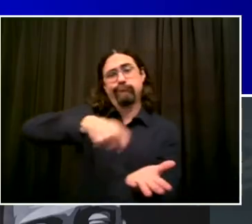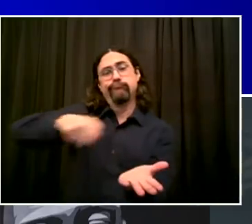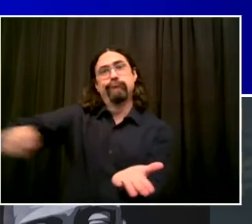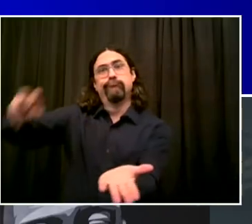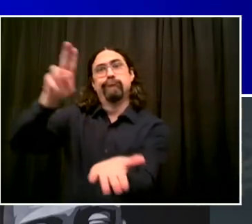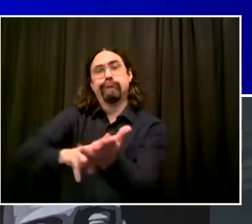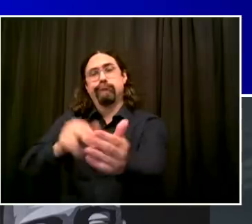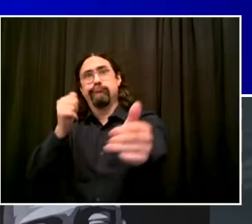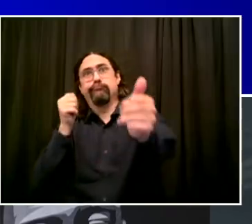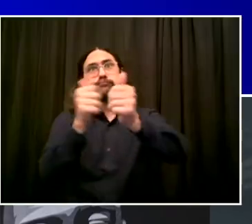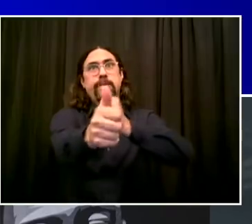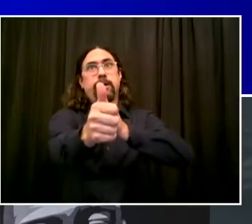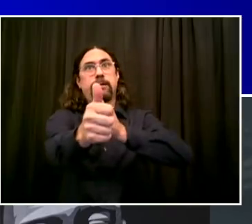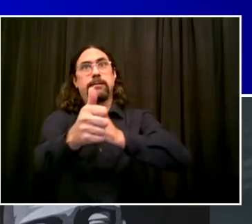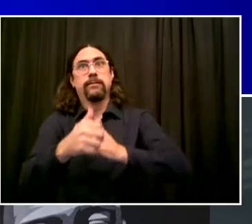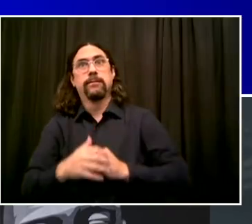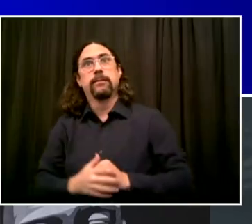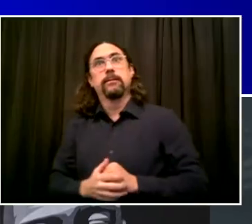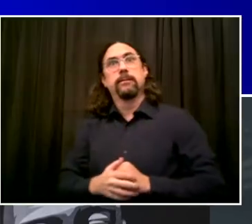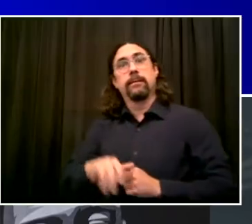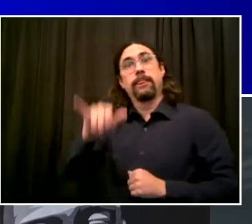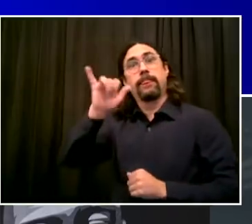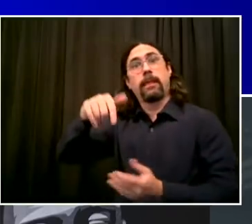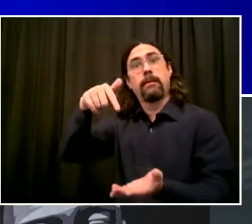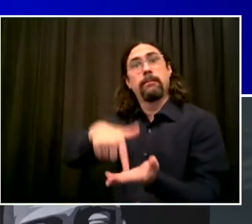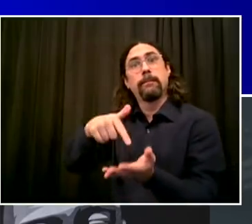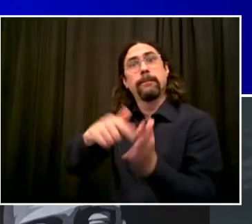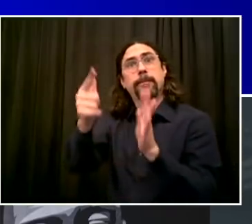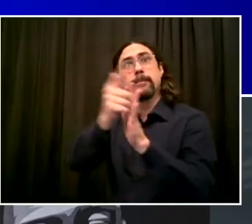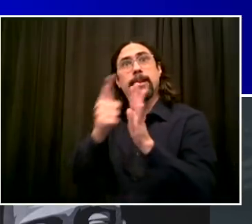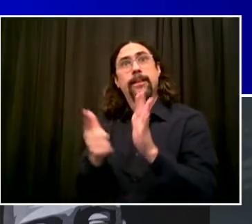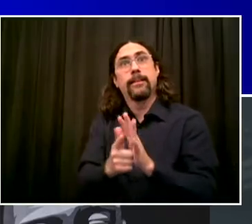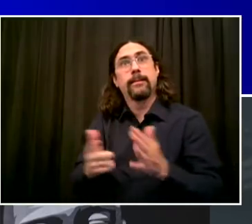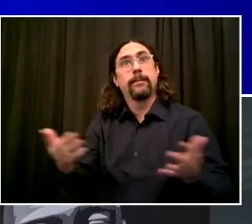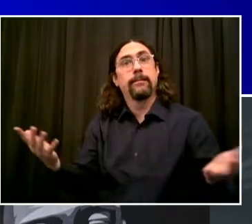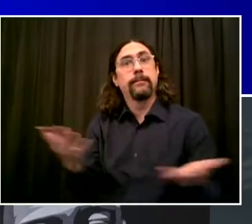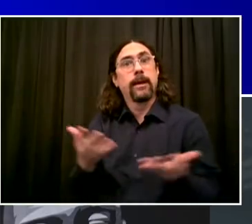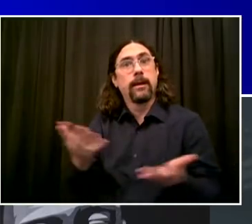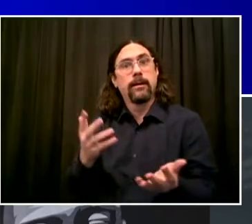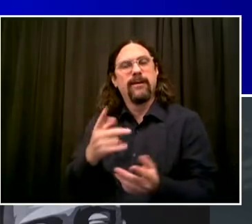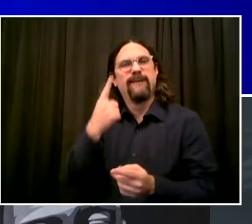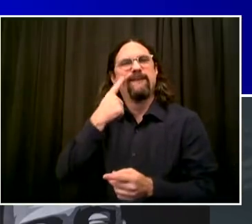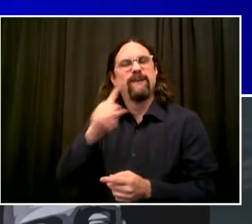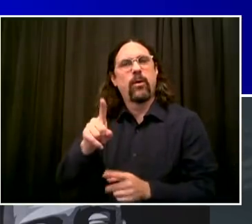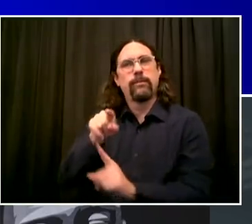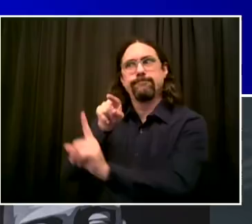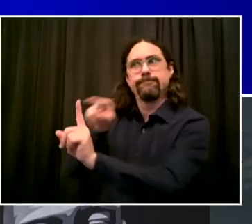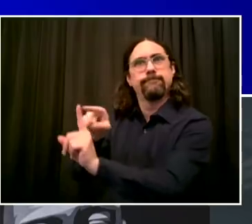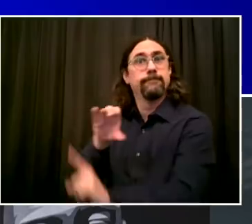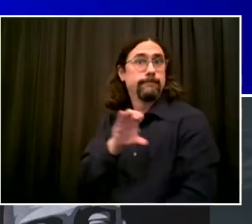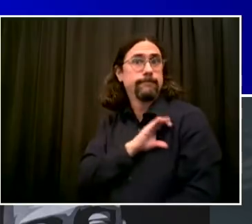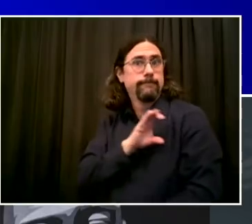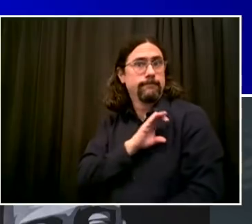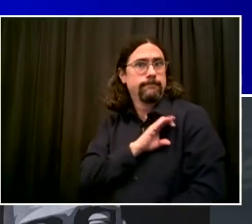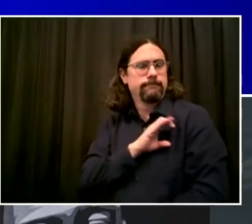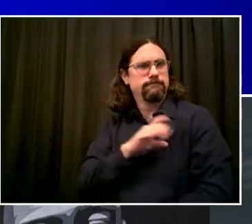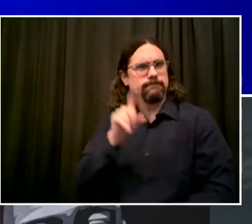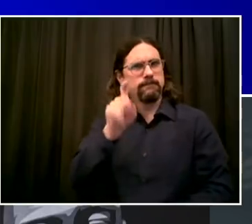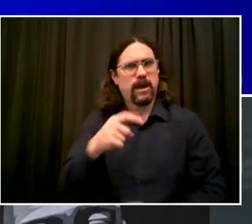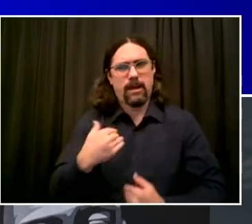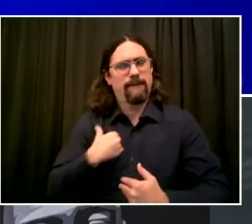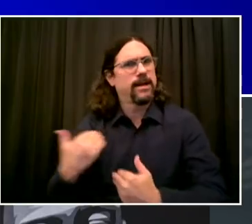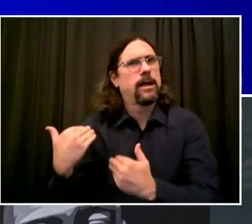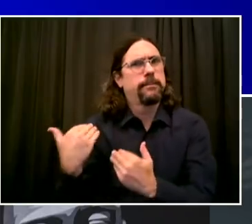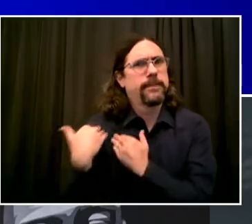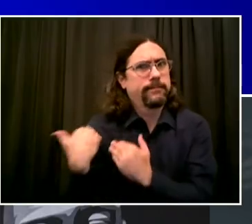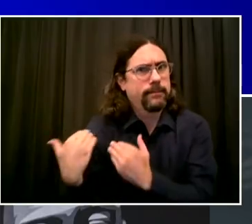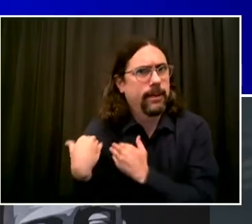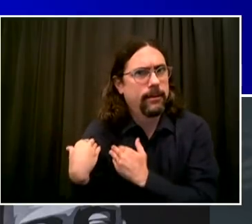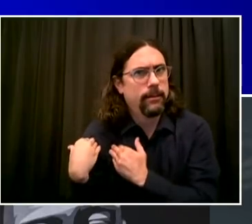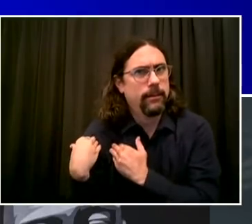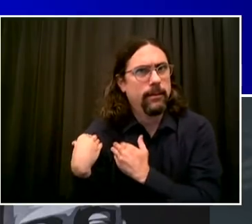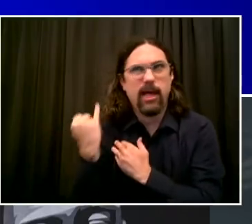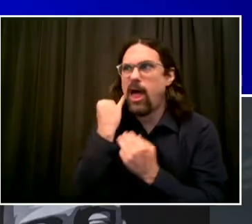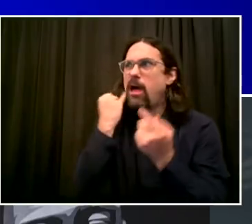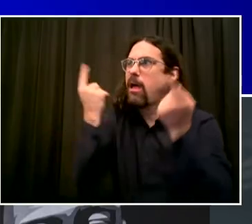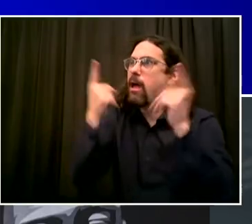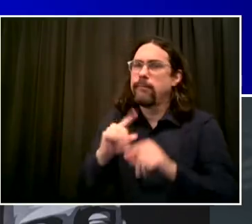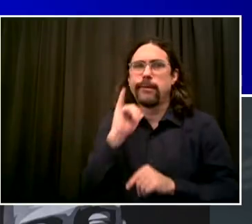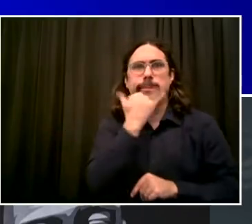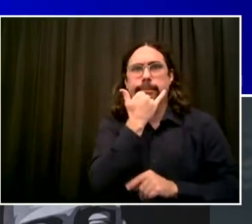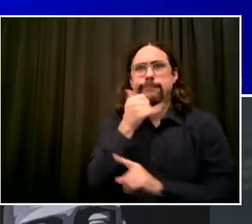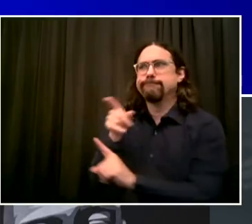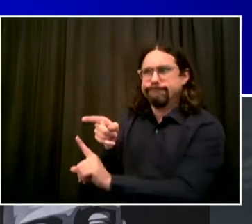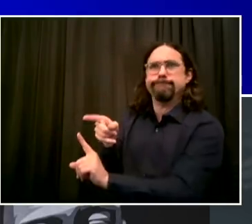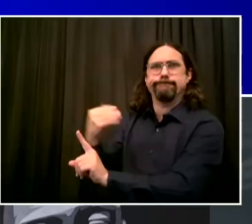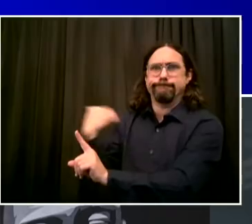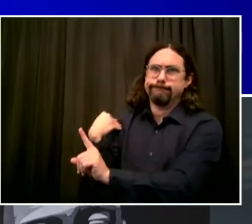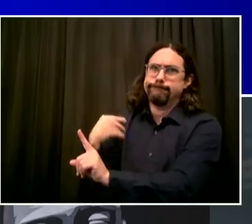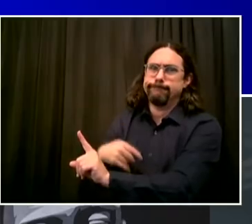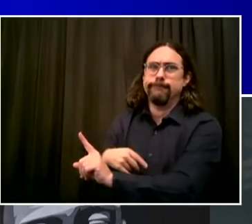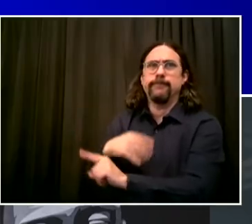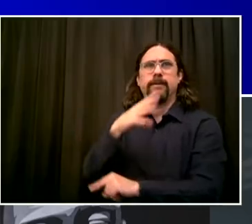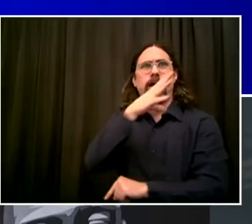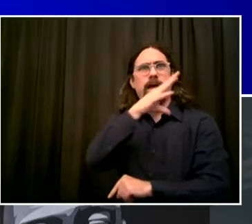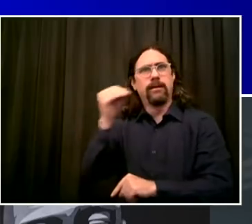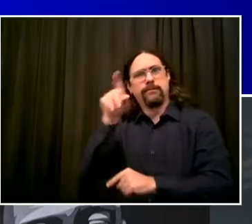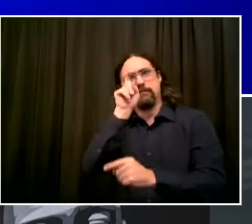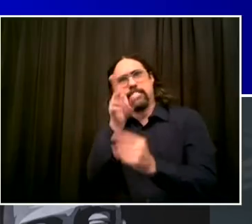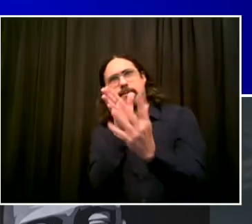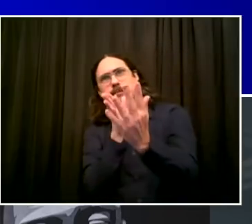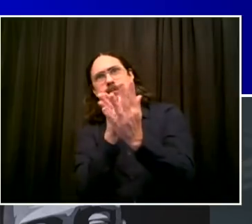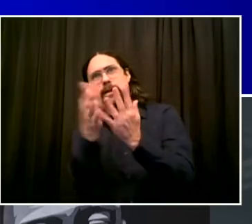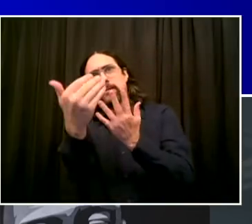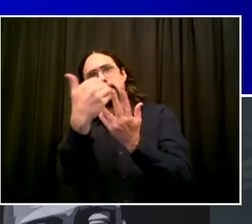BETWEEN POLICE